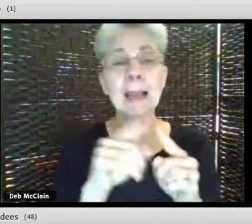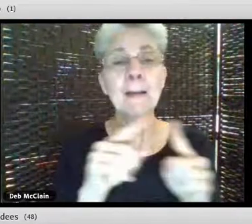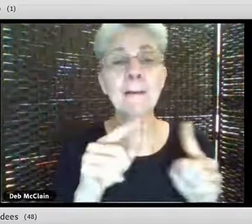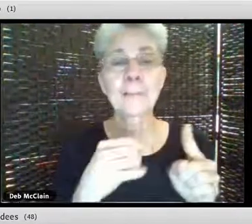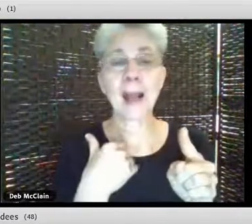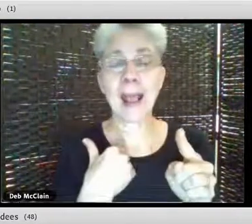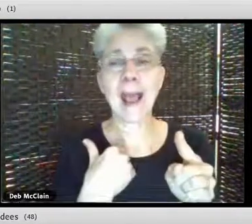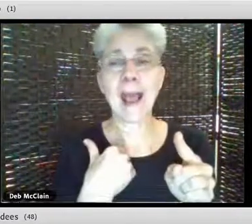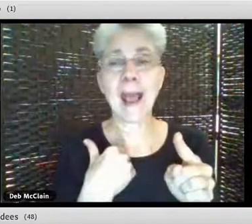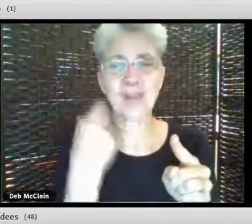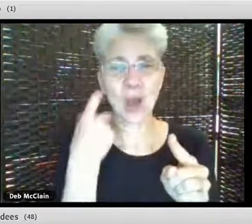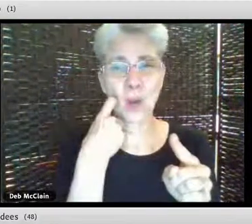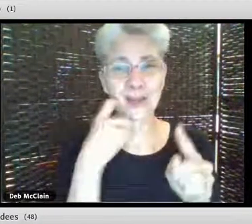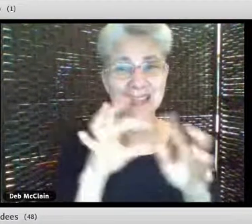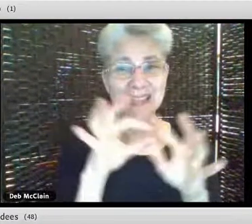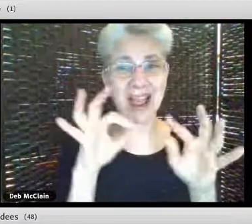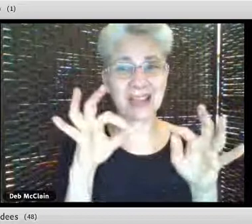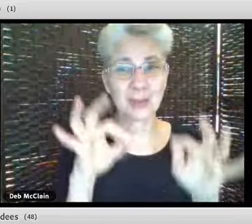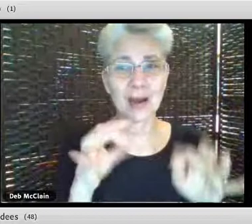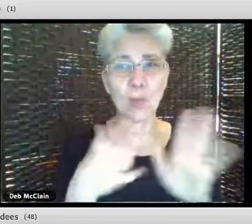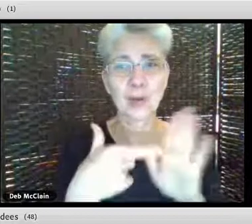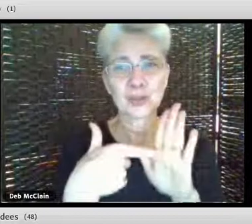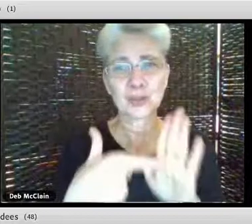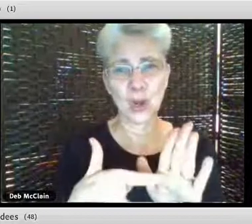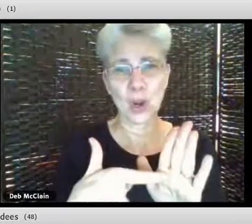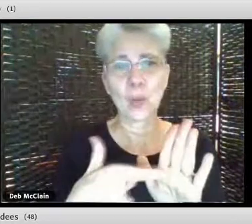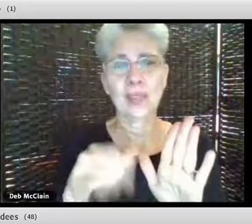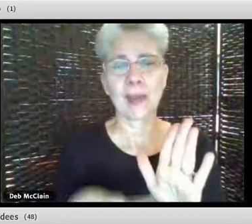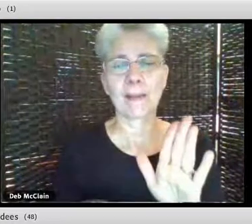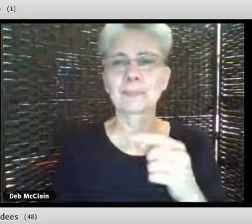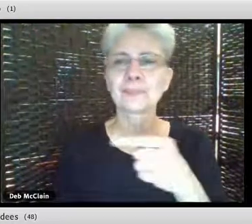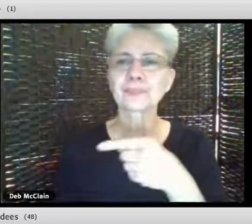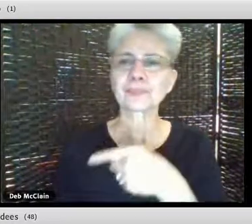just to kind of show you how easy it is to create something, but I have a recent document